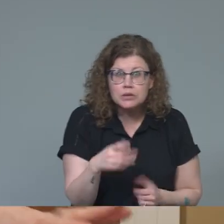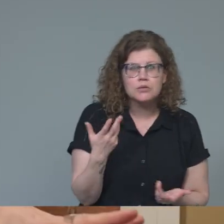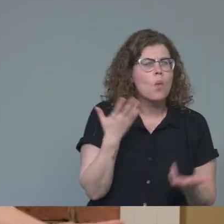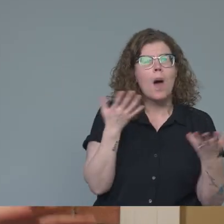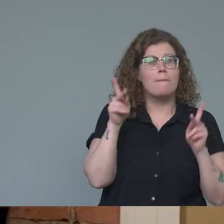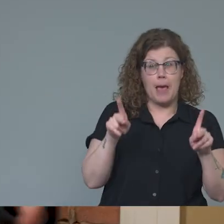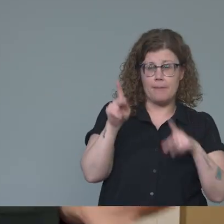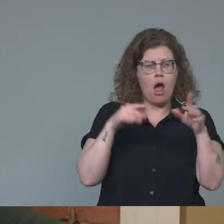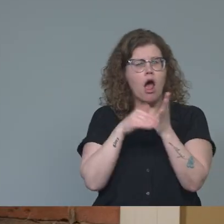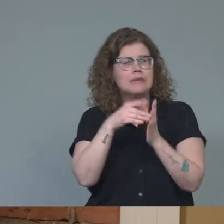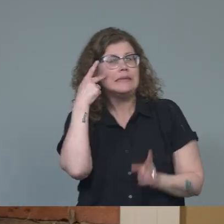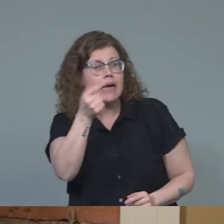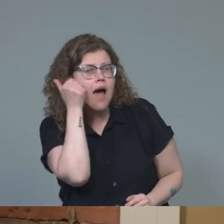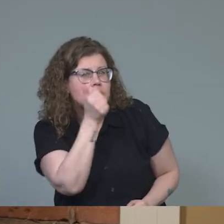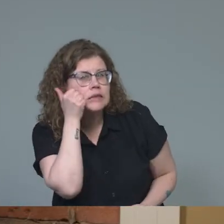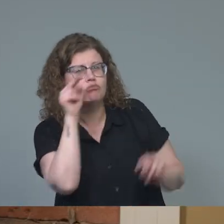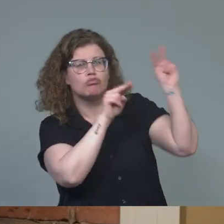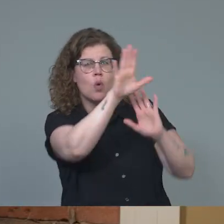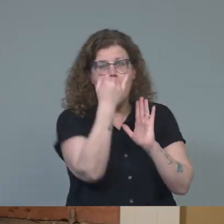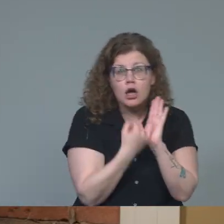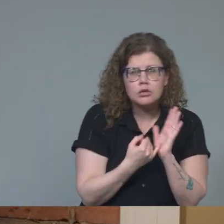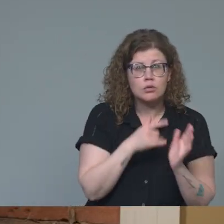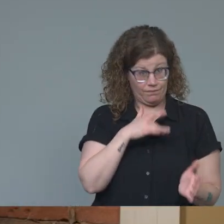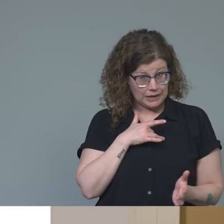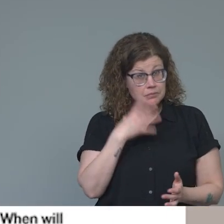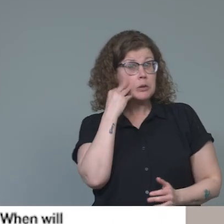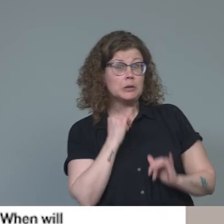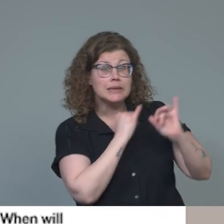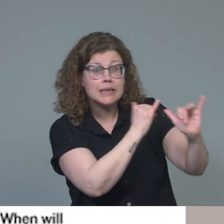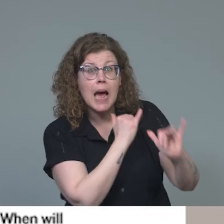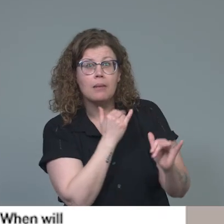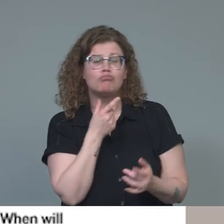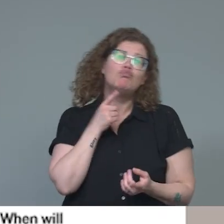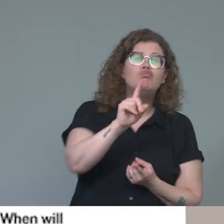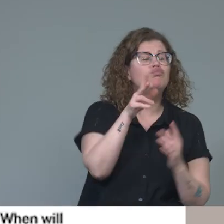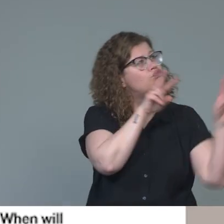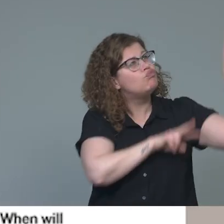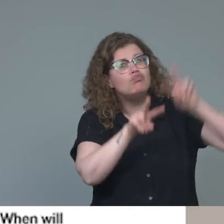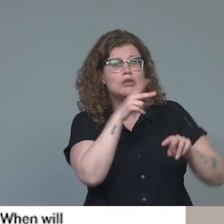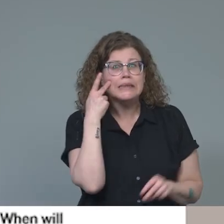AJ has a beautiful section in his resource guide about how to do community engagement and he really